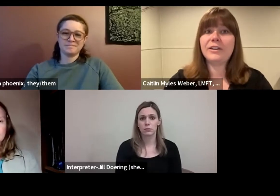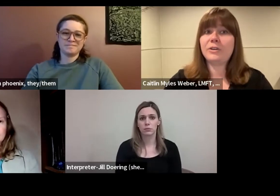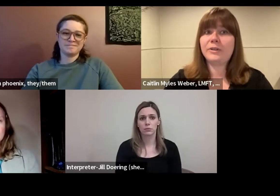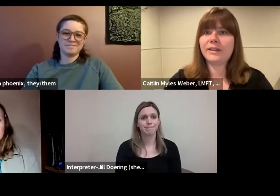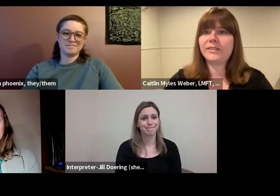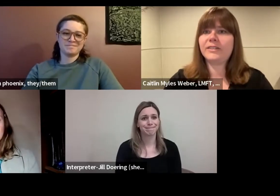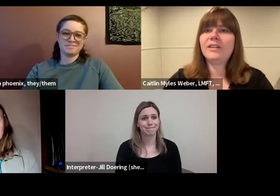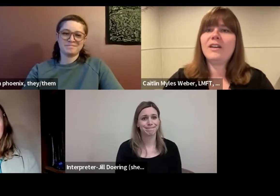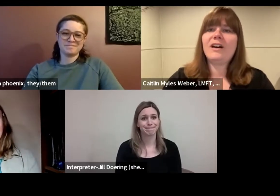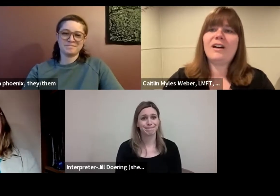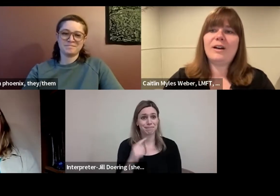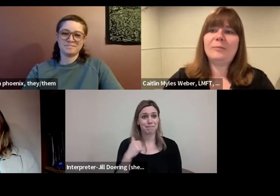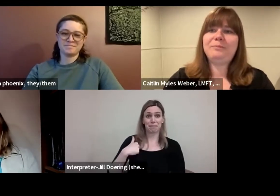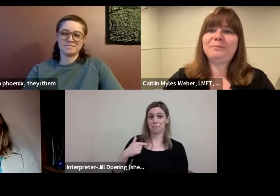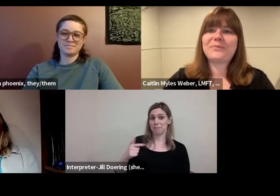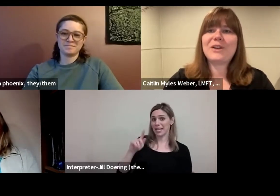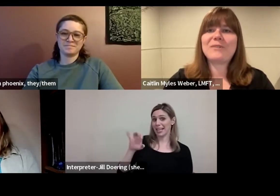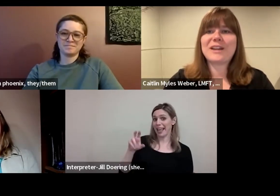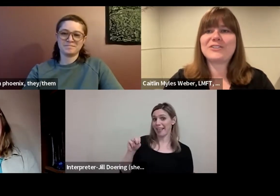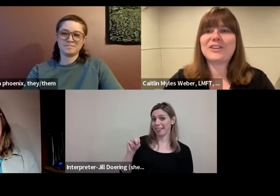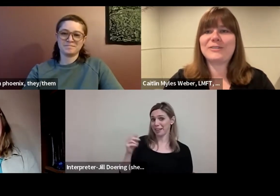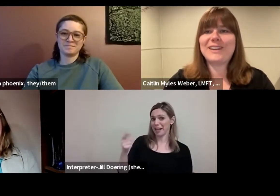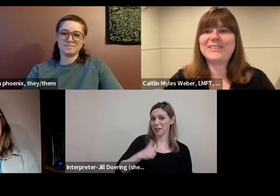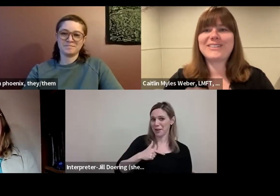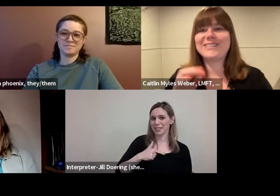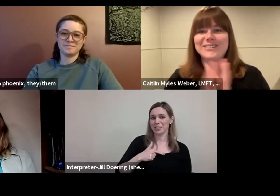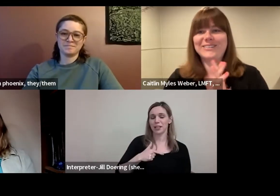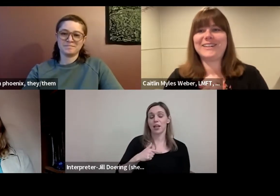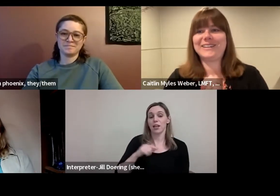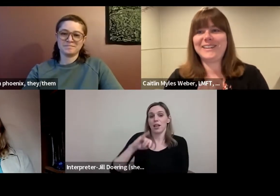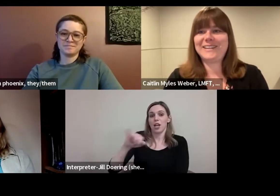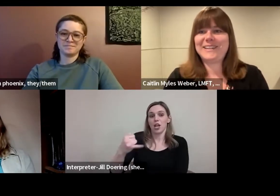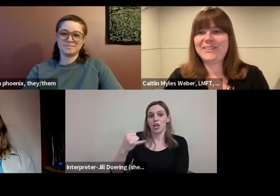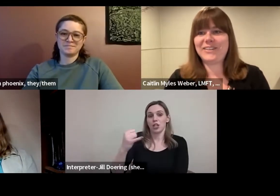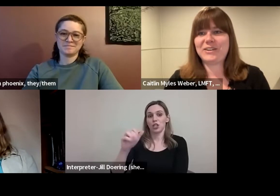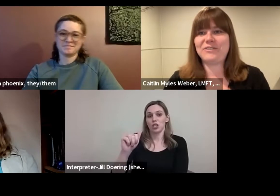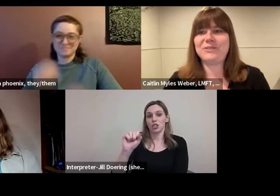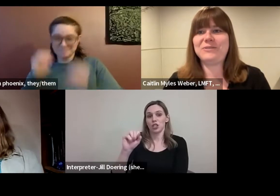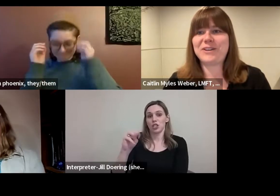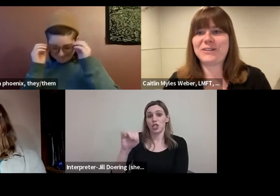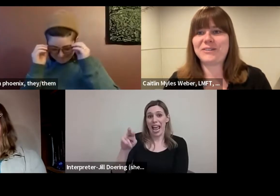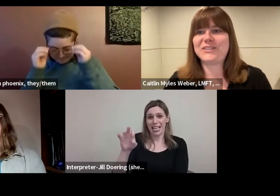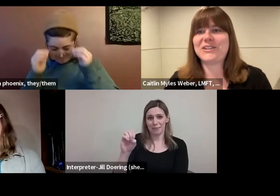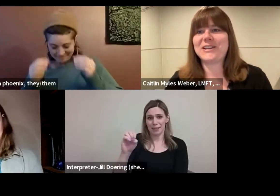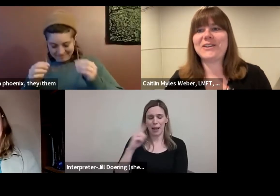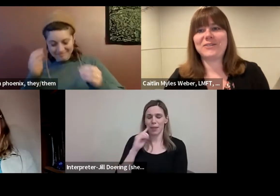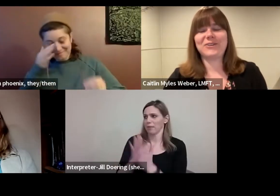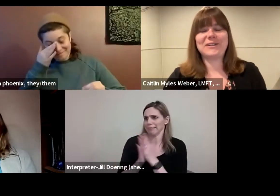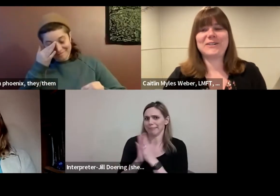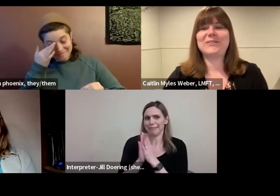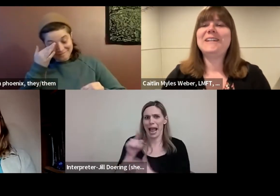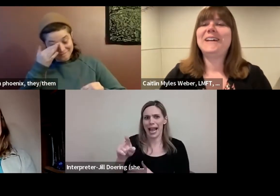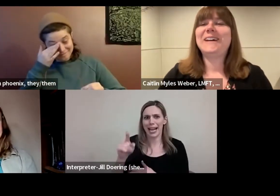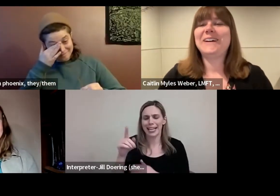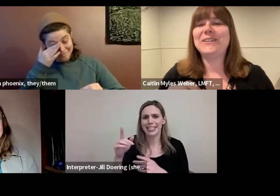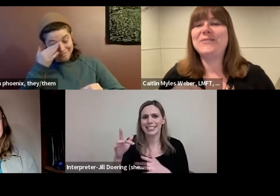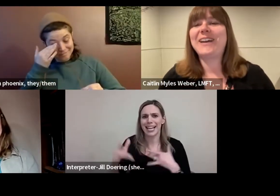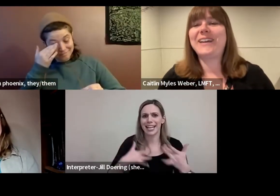I can go next. Oh my gosh, Jasmine, I just got so excited. like hearing that you have a YouTube channel, I'm gonna check it out. I wrote it down.